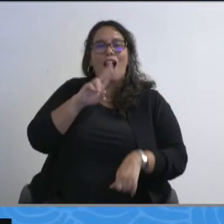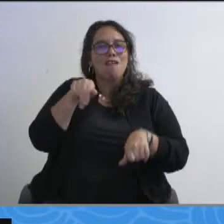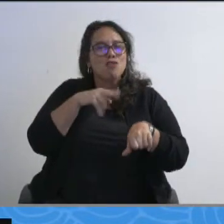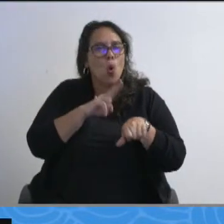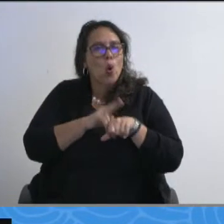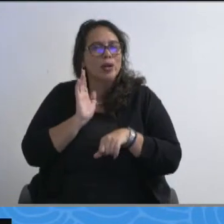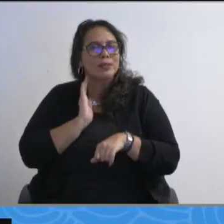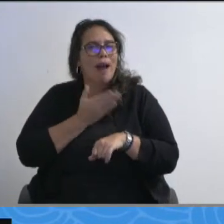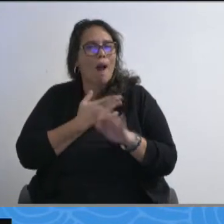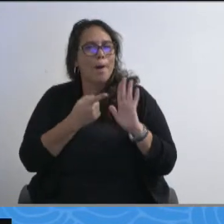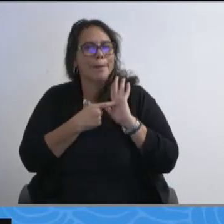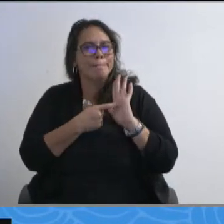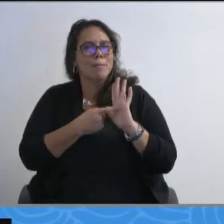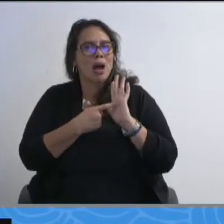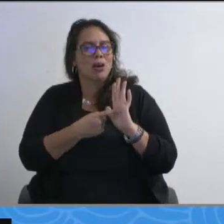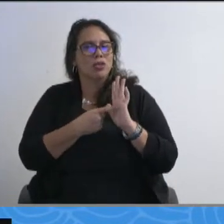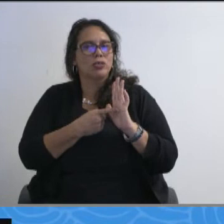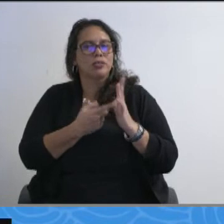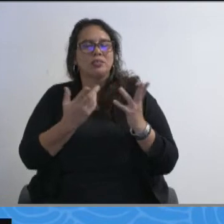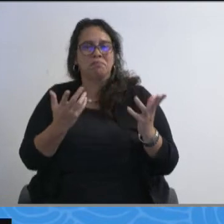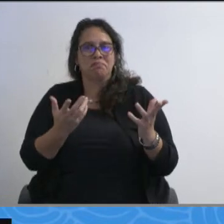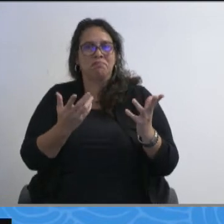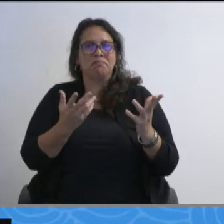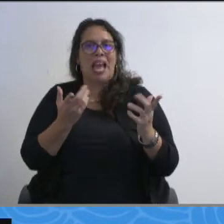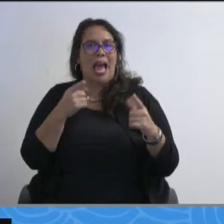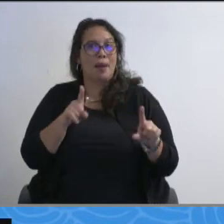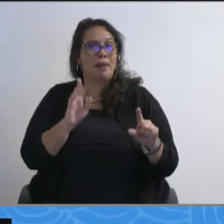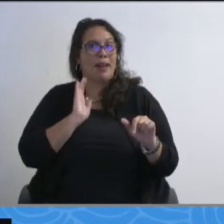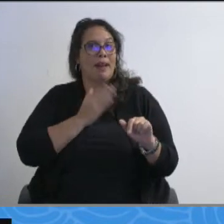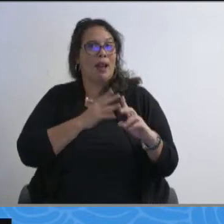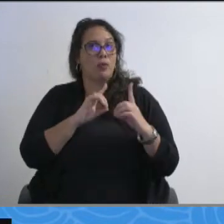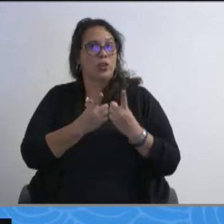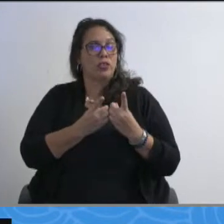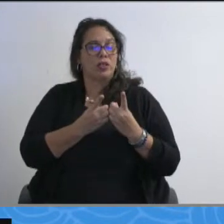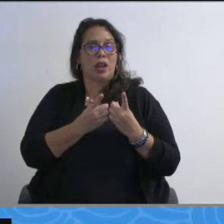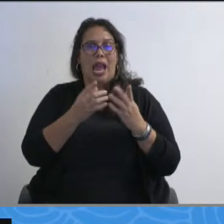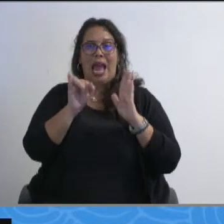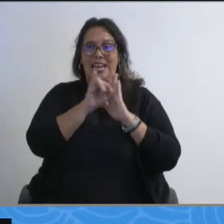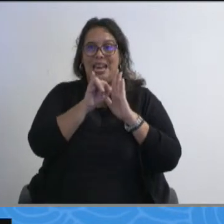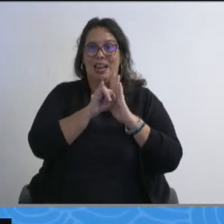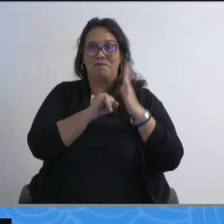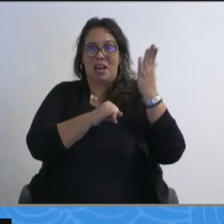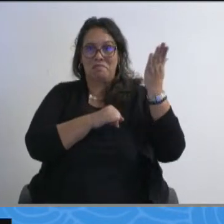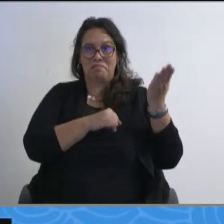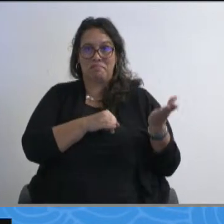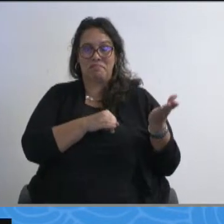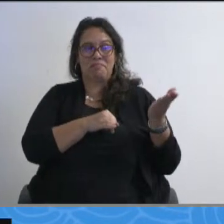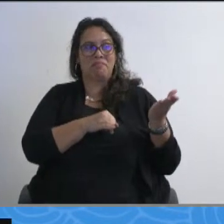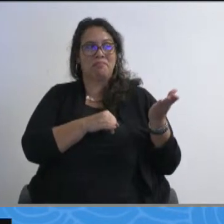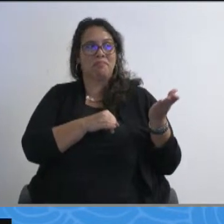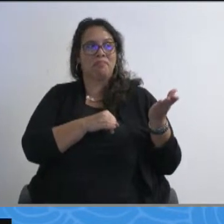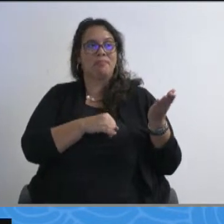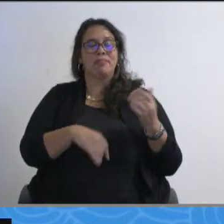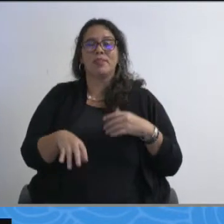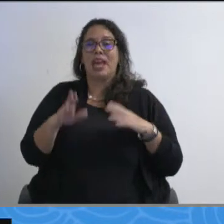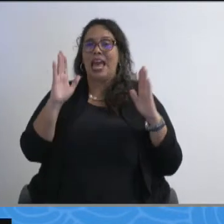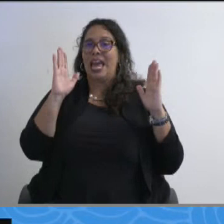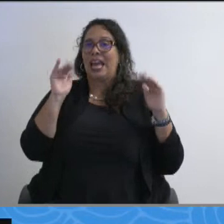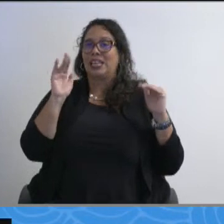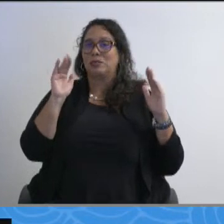that were happening in our district. And we identified the following. So, our expectation is that we use